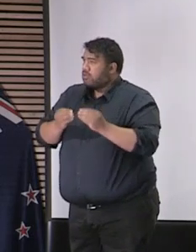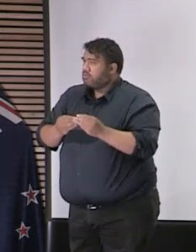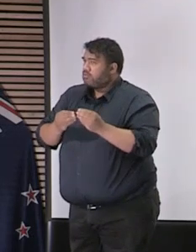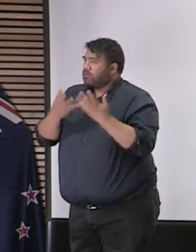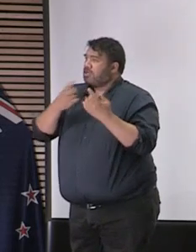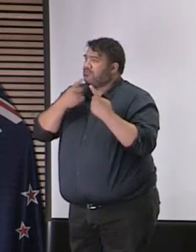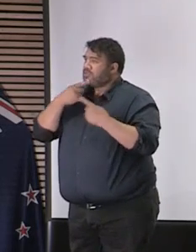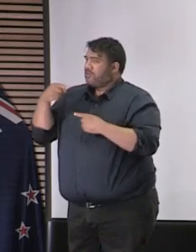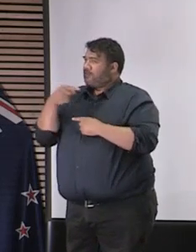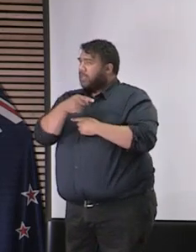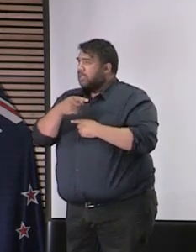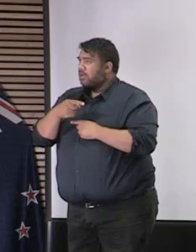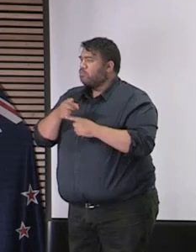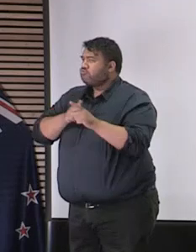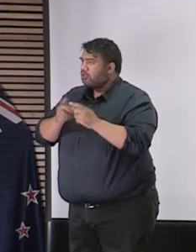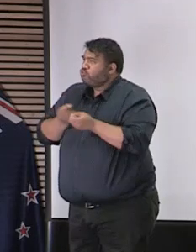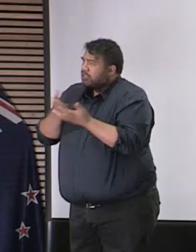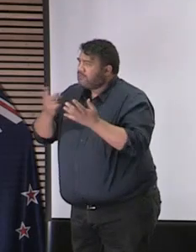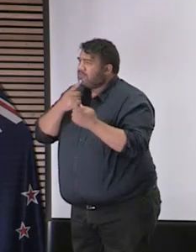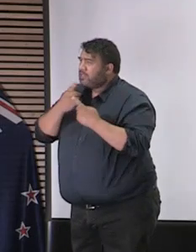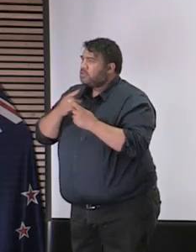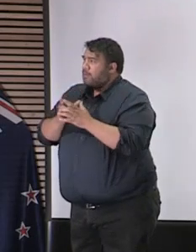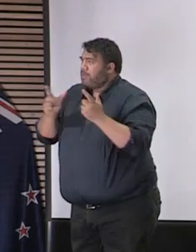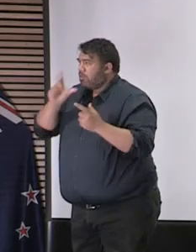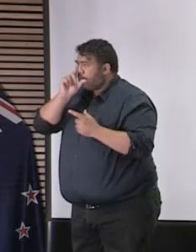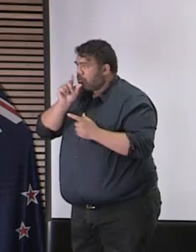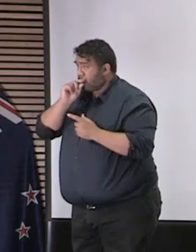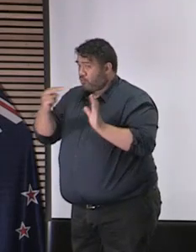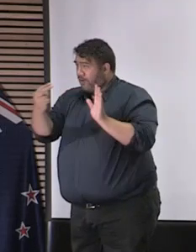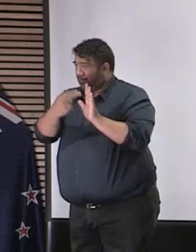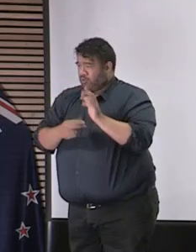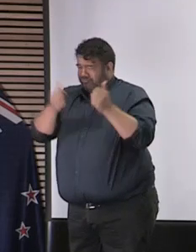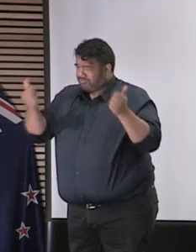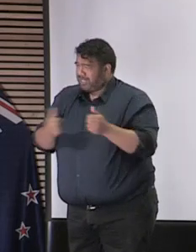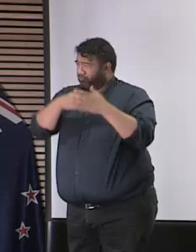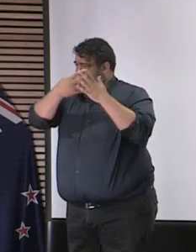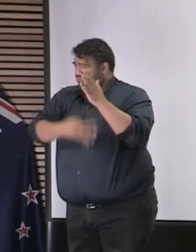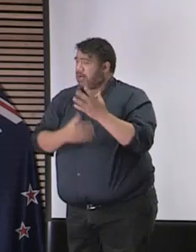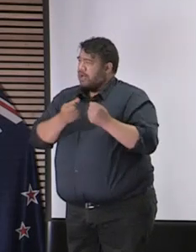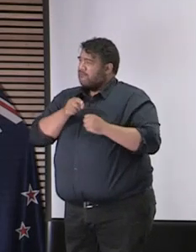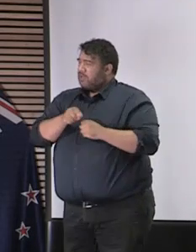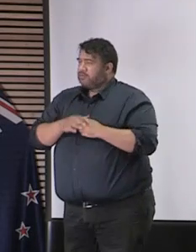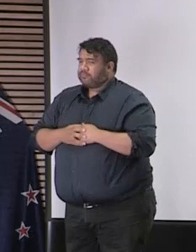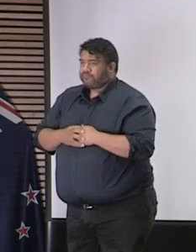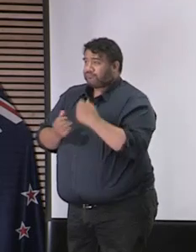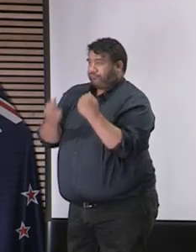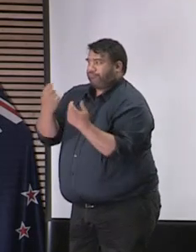overview of each cluster and where they are. If there is more information you would like I am happy to take it